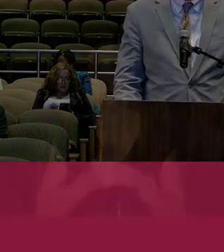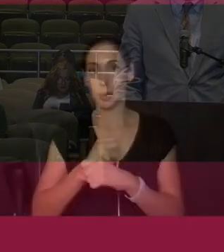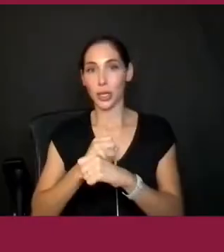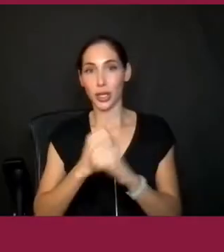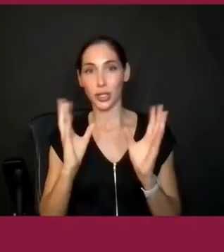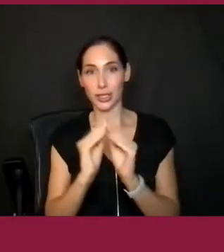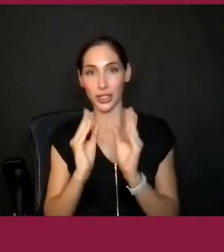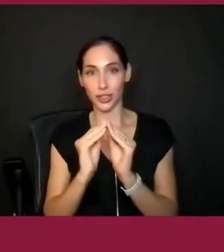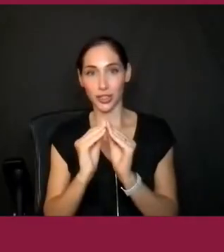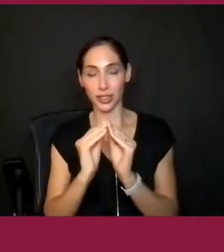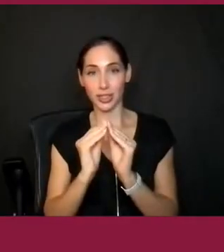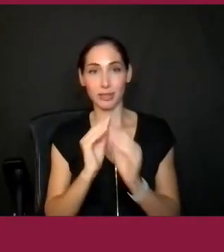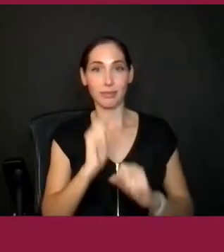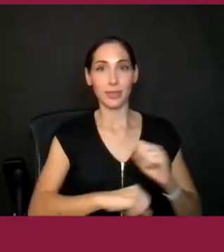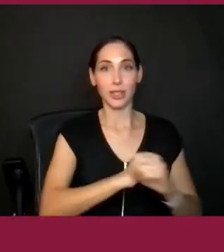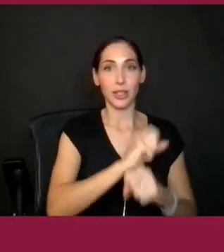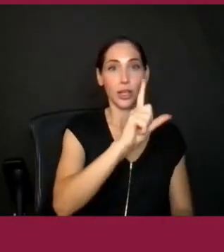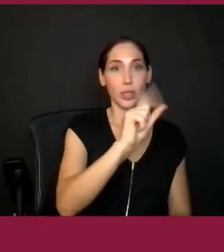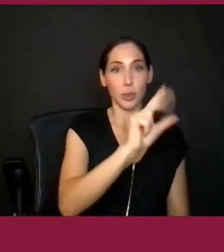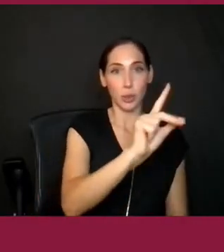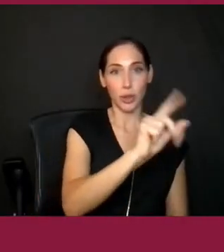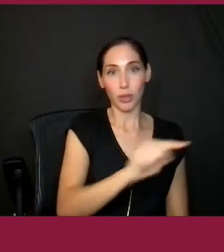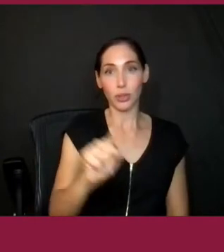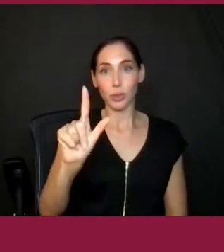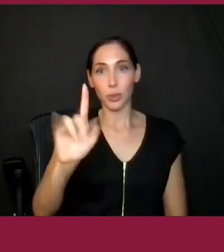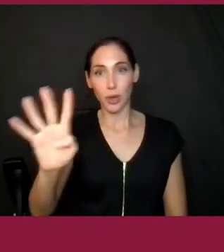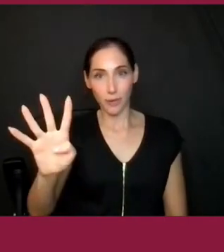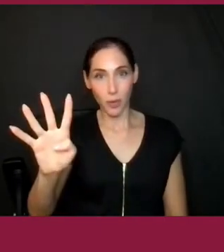um, the 23-24 two-year session. The legislature will come